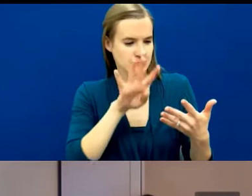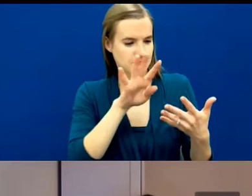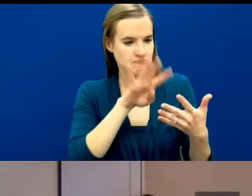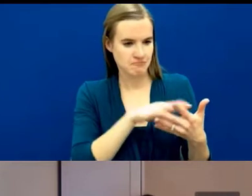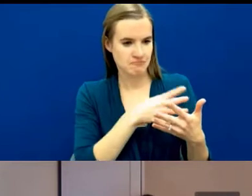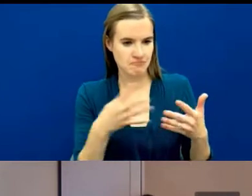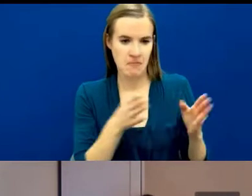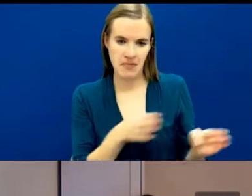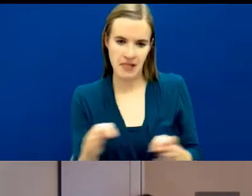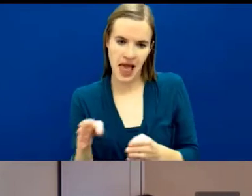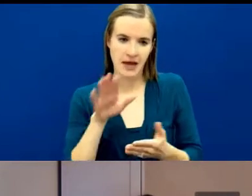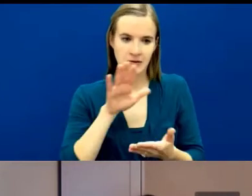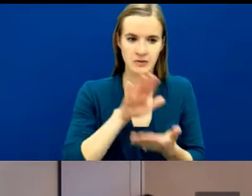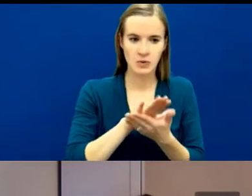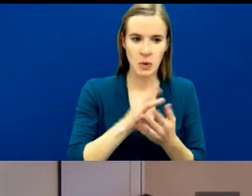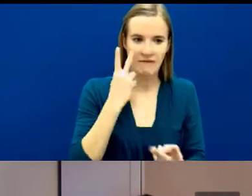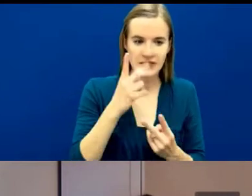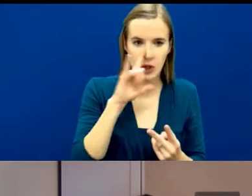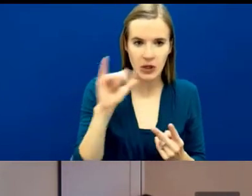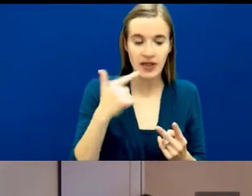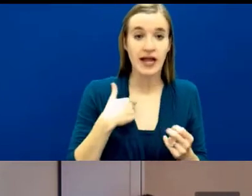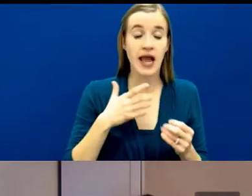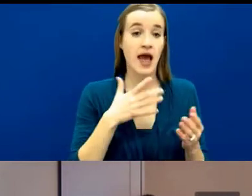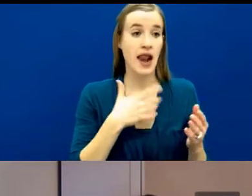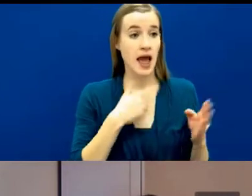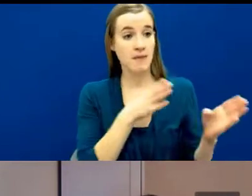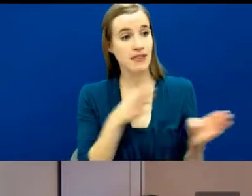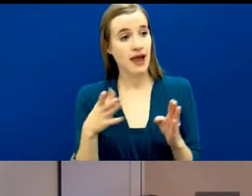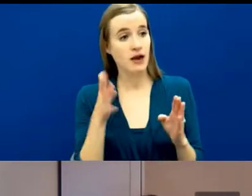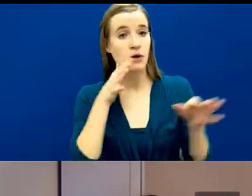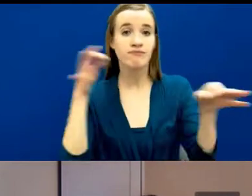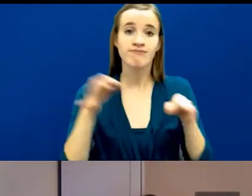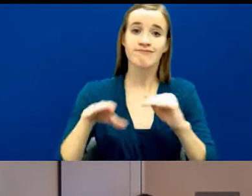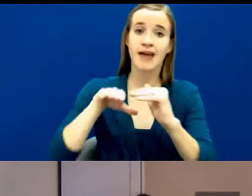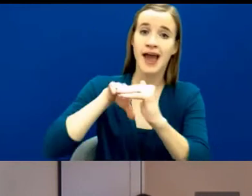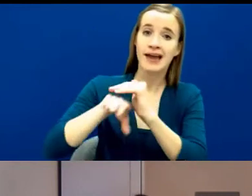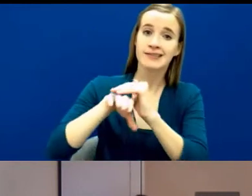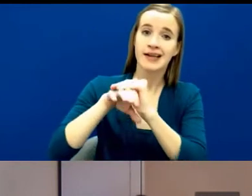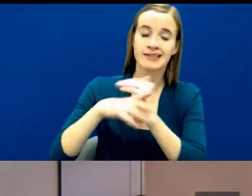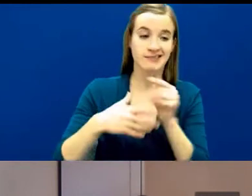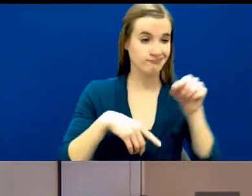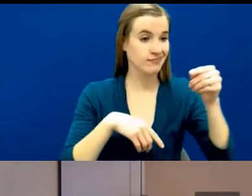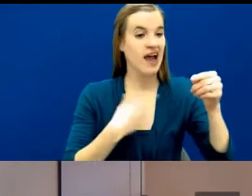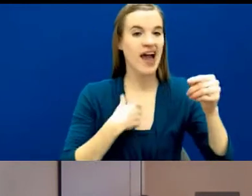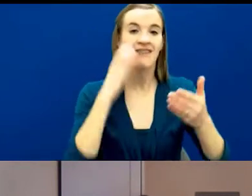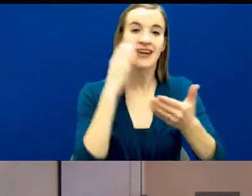accessibility is. And so I had different images of things that are accessible, and things that aren't accessible. And Jennifer and I were going through